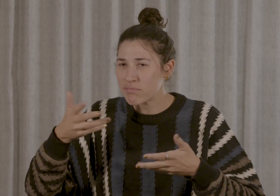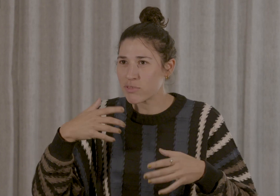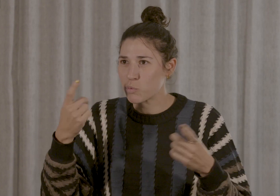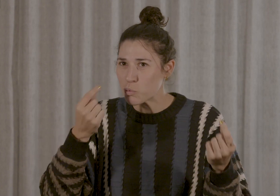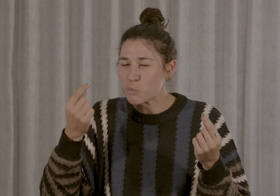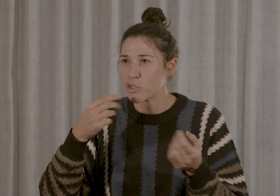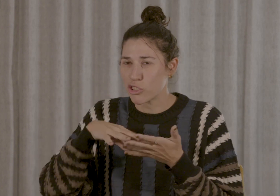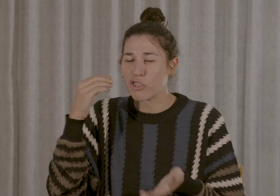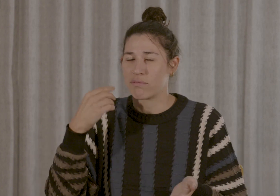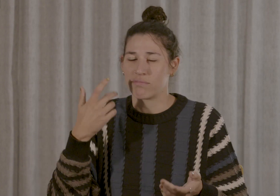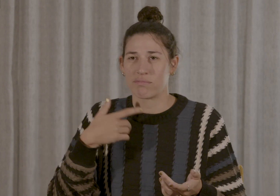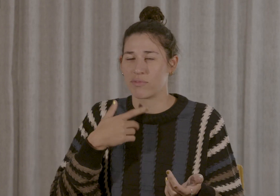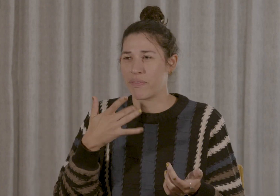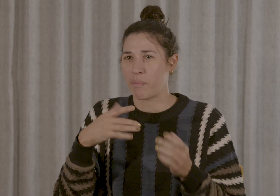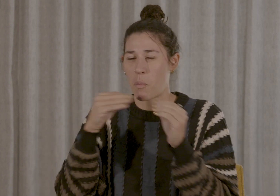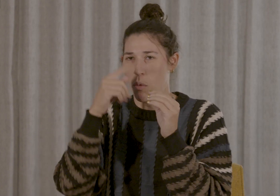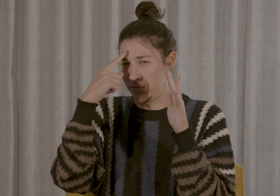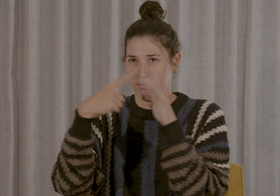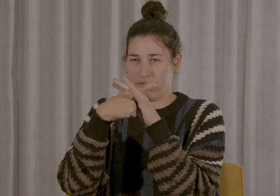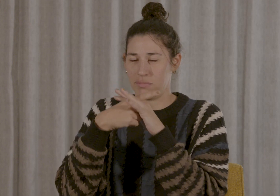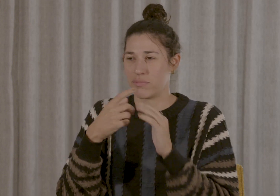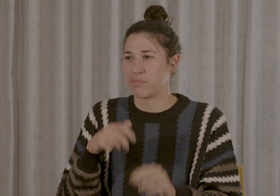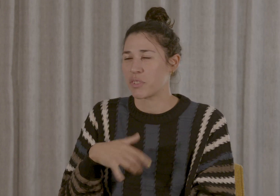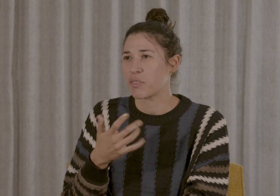interaction and activity while learning makes the information stick.